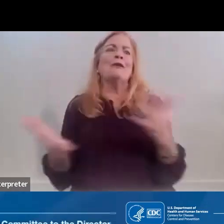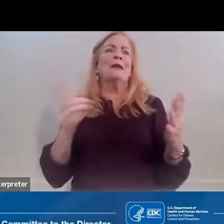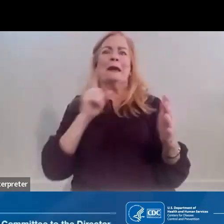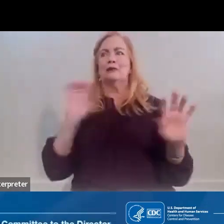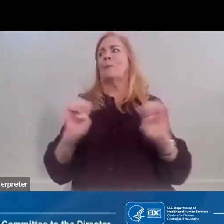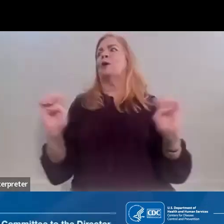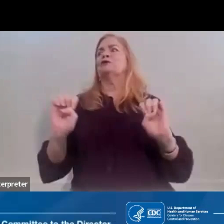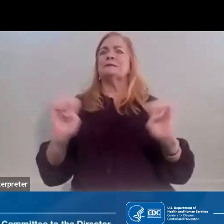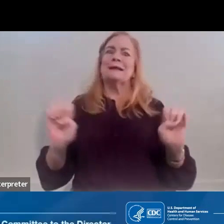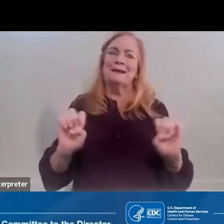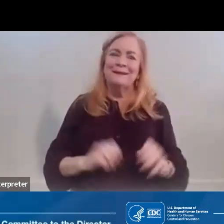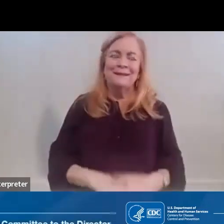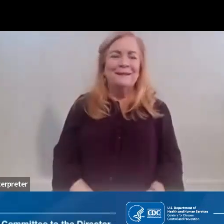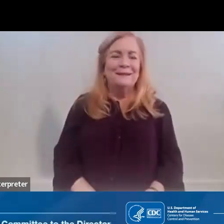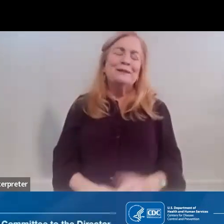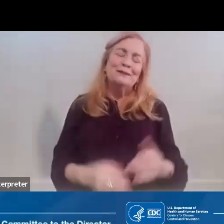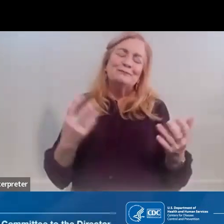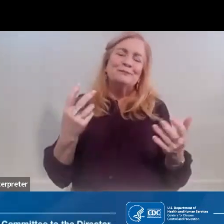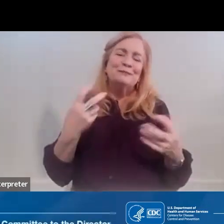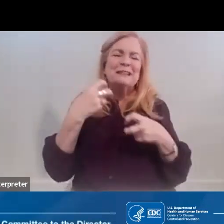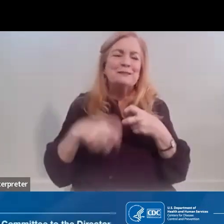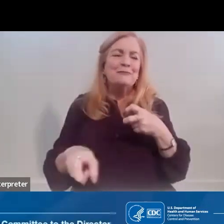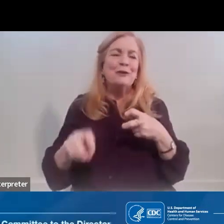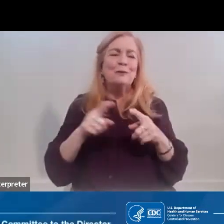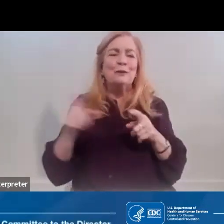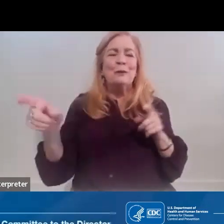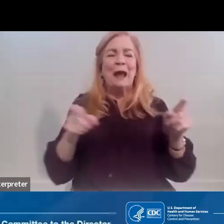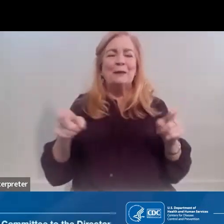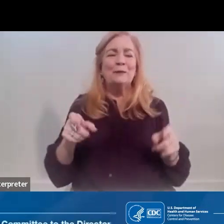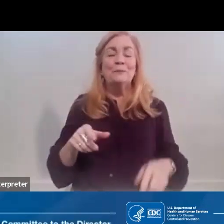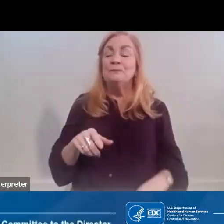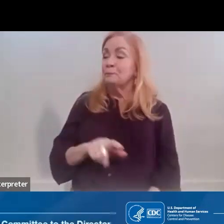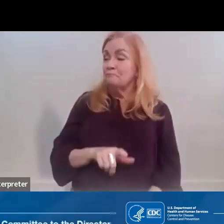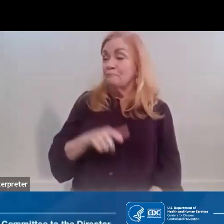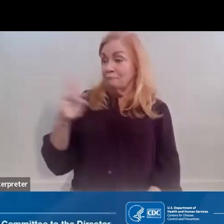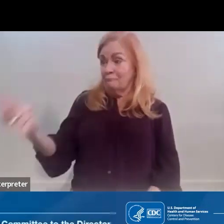I don't know, Deb, if you want to say anything else about that. No. I mean, I agree with what Kate said.